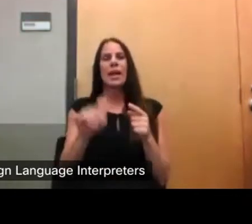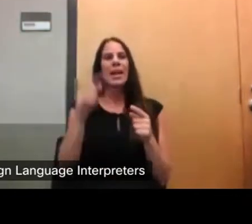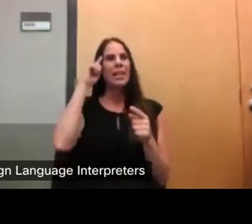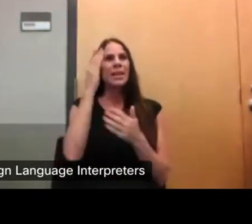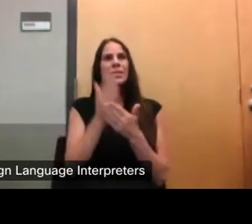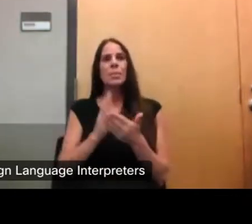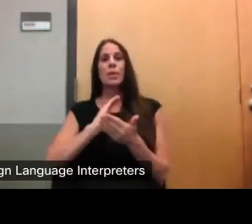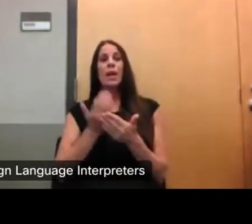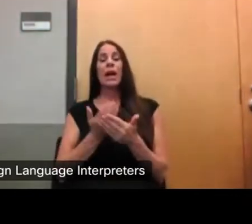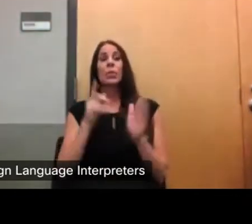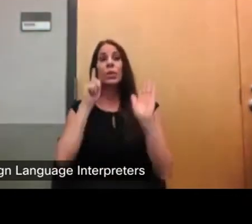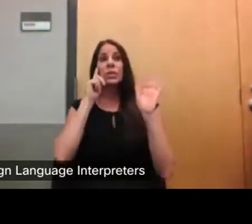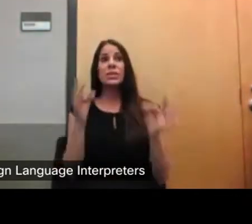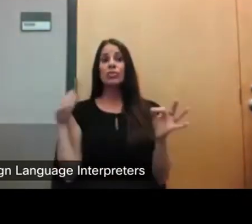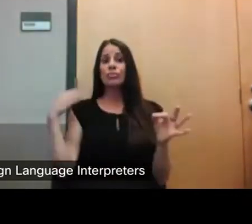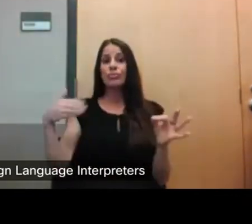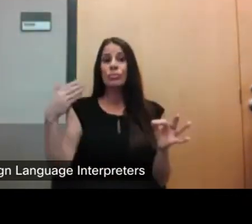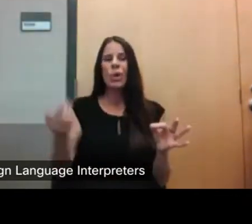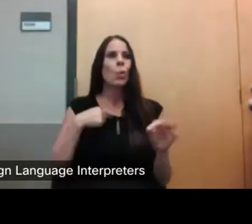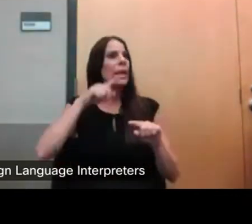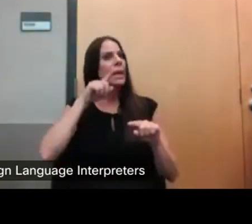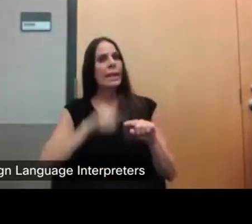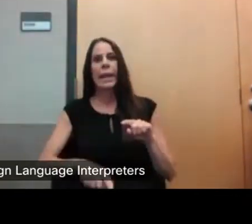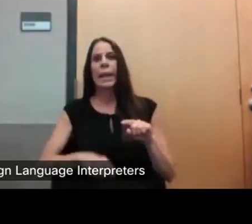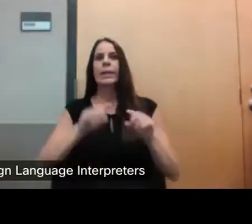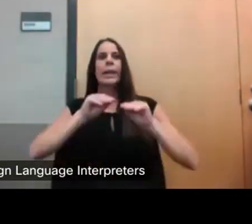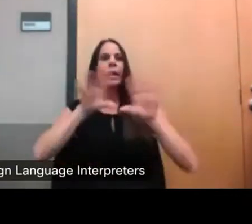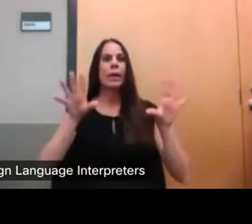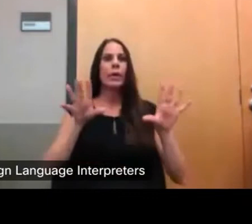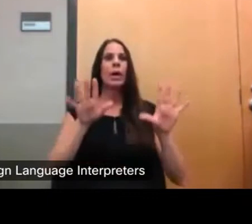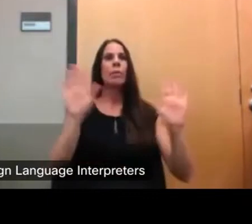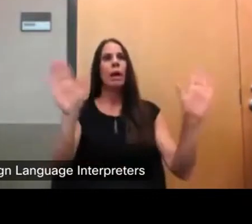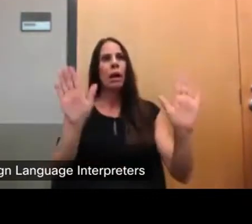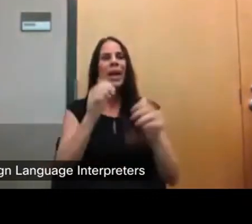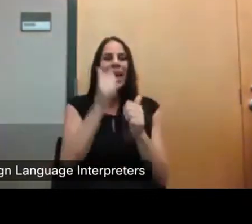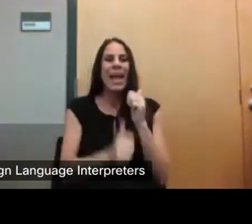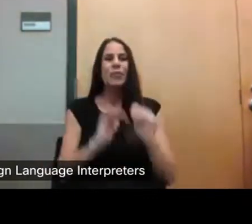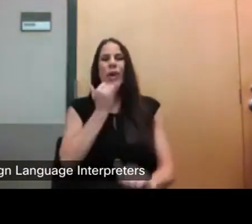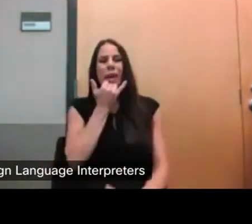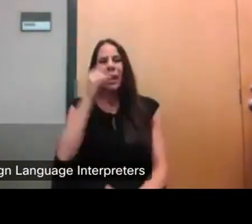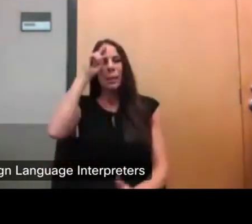way was, you know, we can't dispel every myth. Everything that kind of comes back to us.